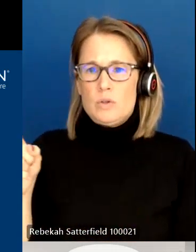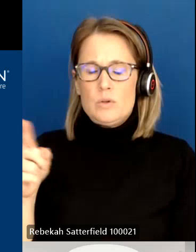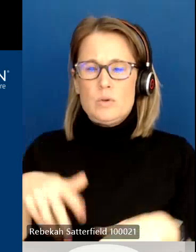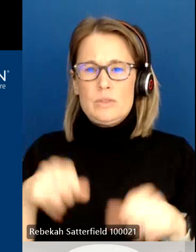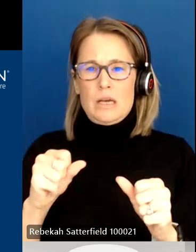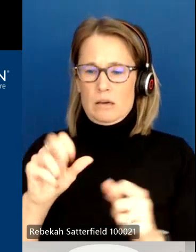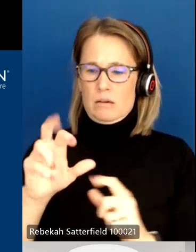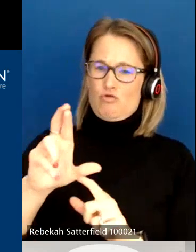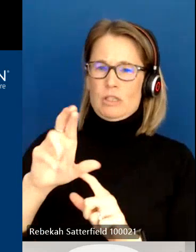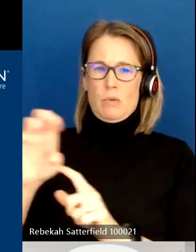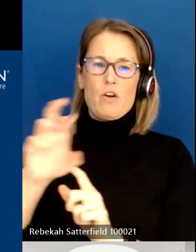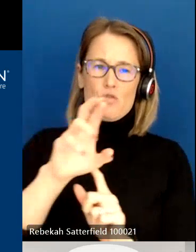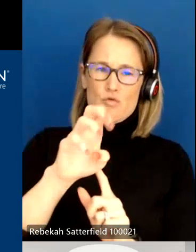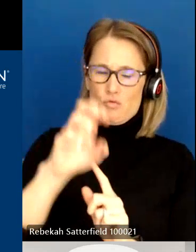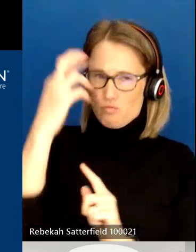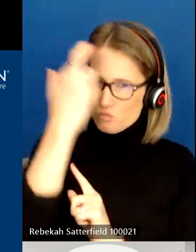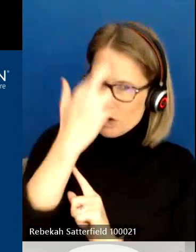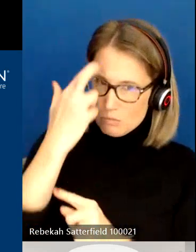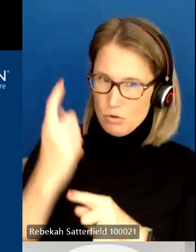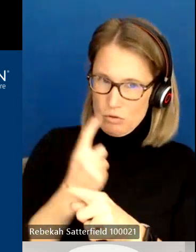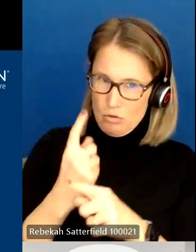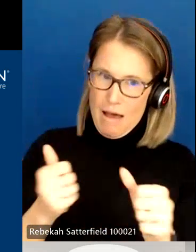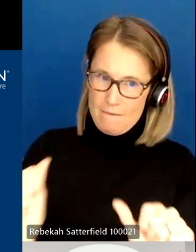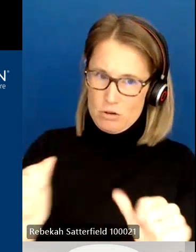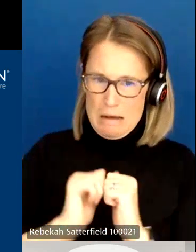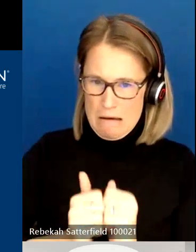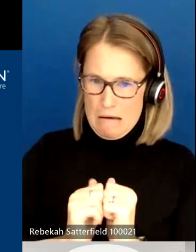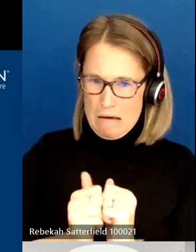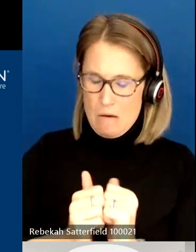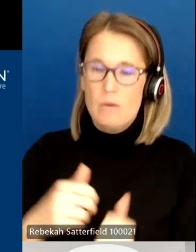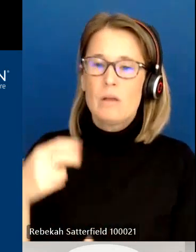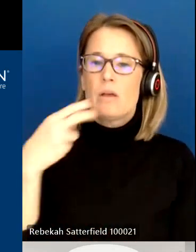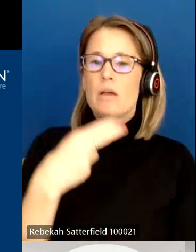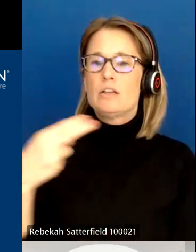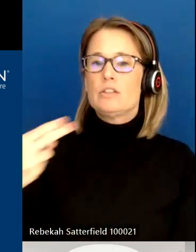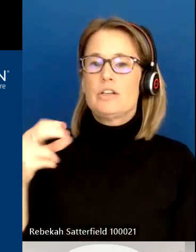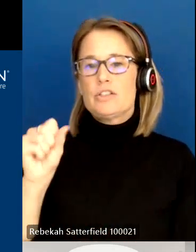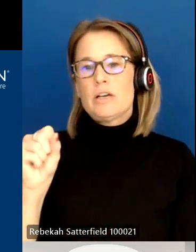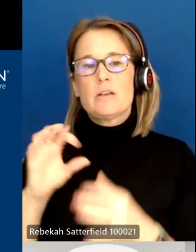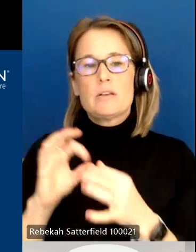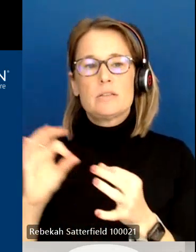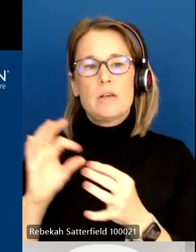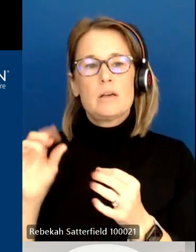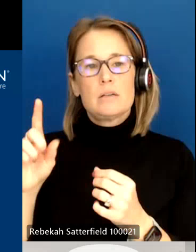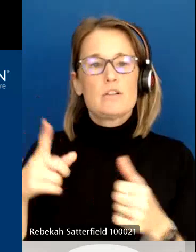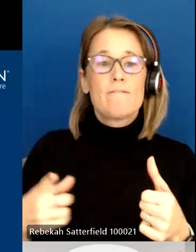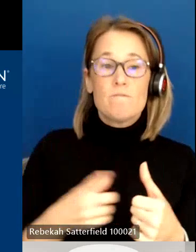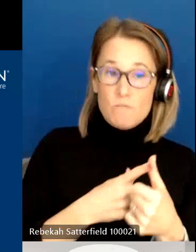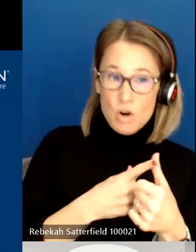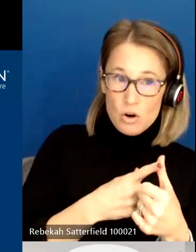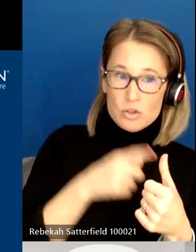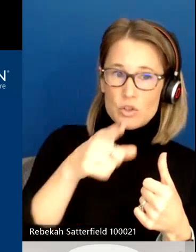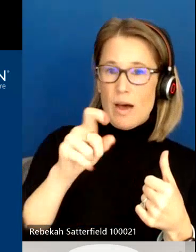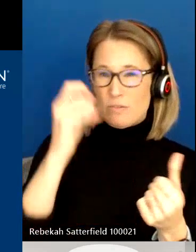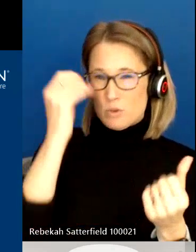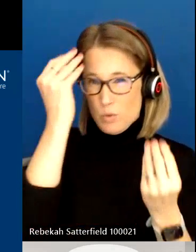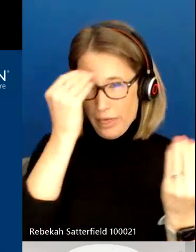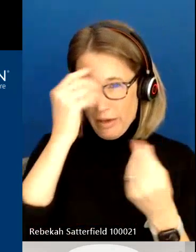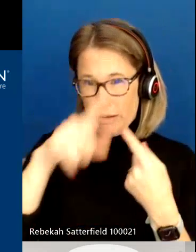identify the risks of discrimination HHS says that um first you need to think about your system size